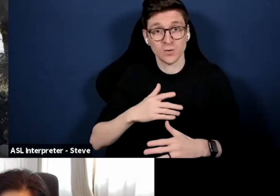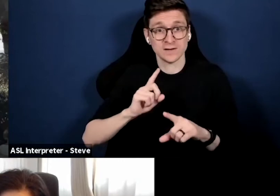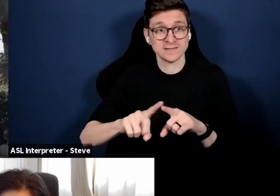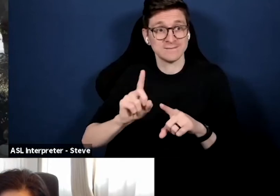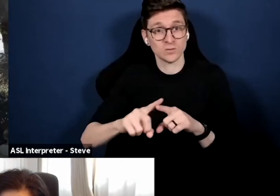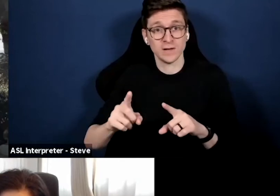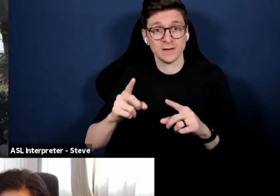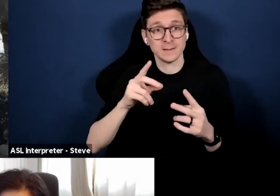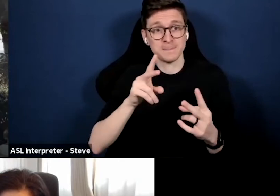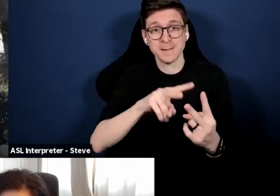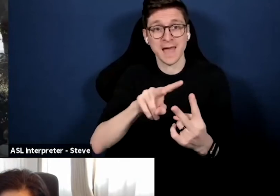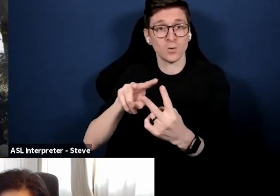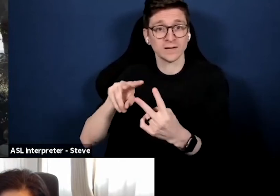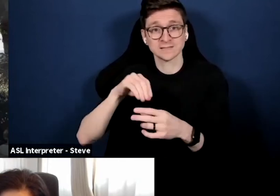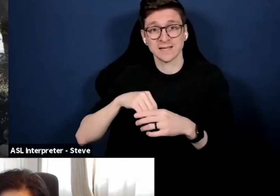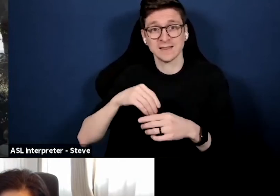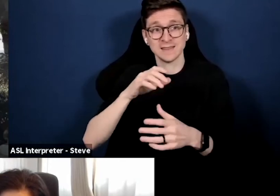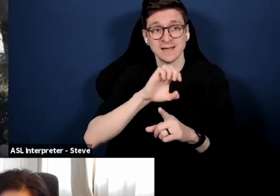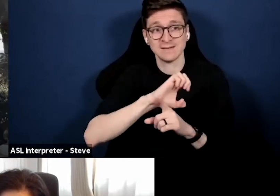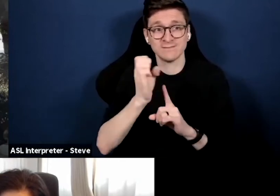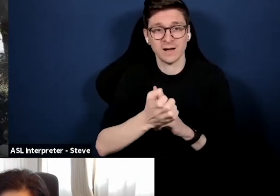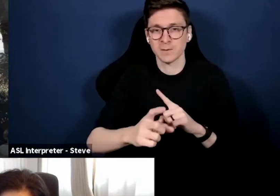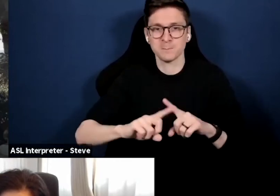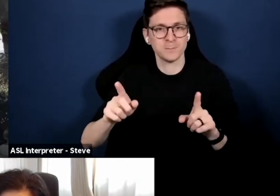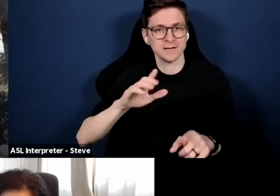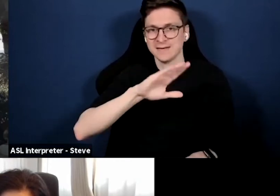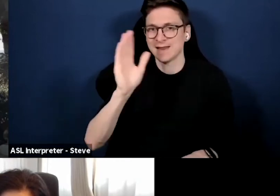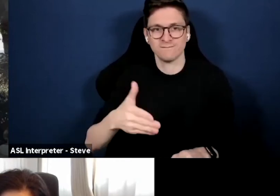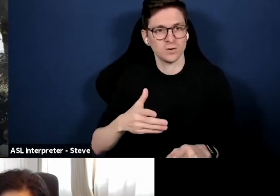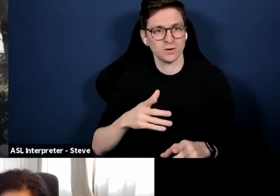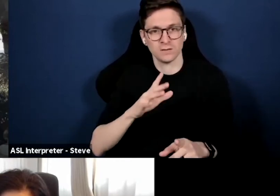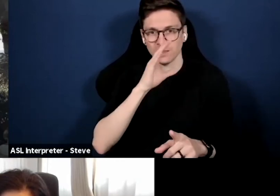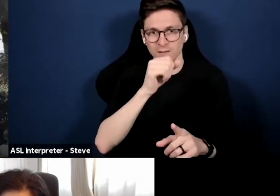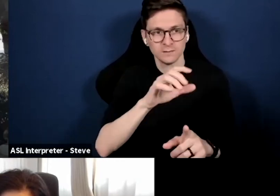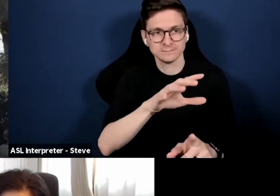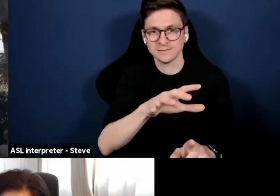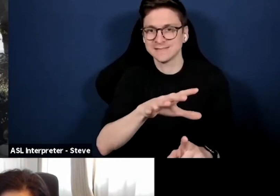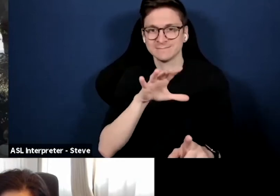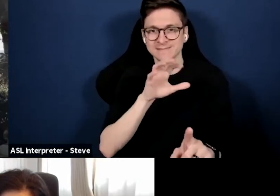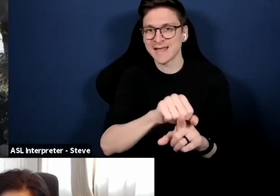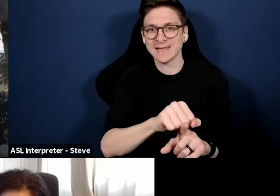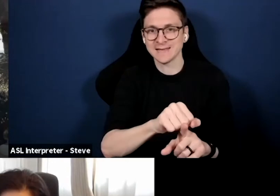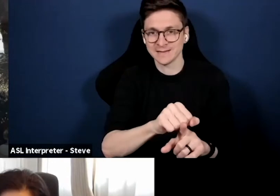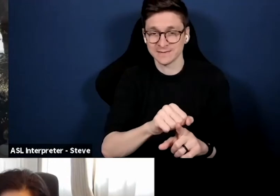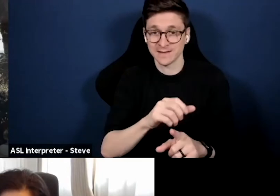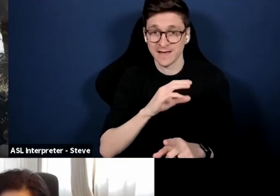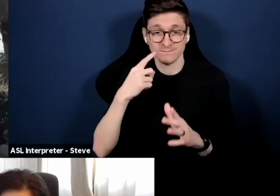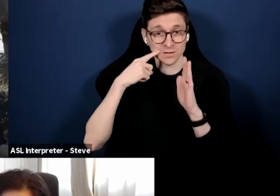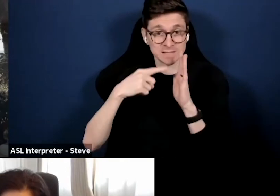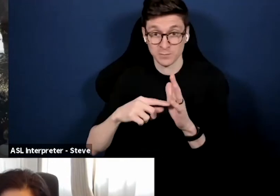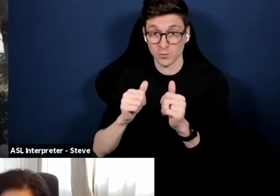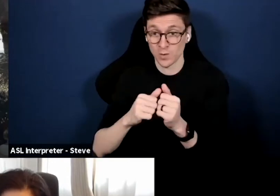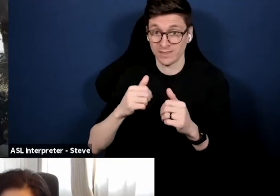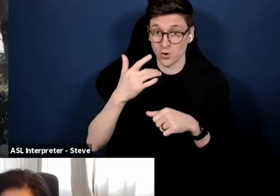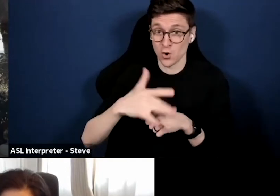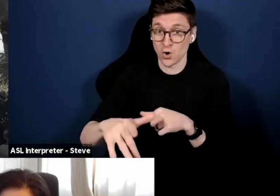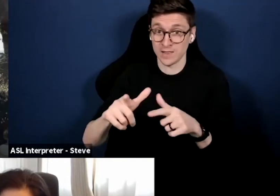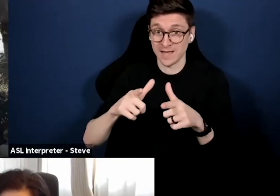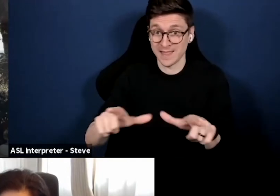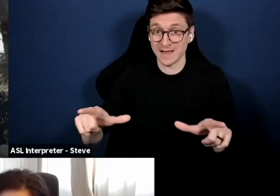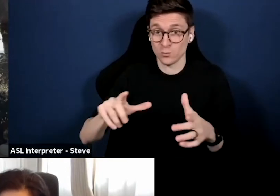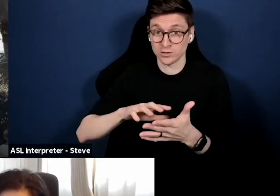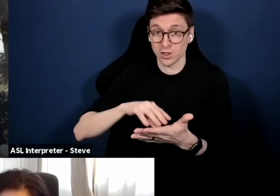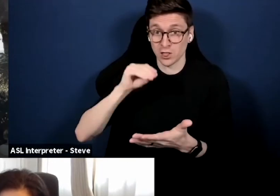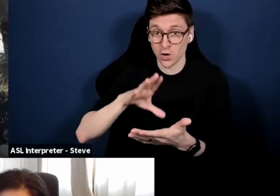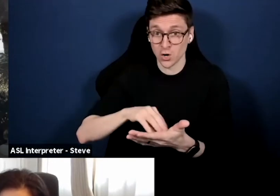and one of the most profound examples of this as an early language learning early word learning a